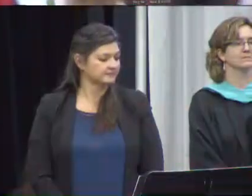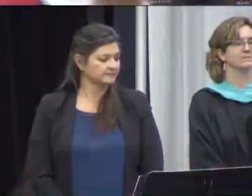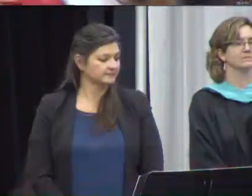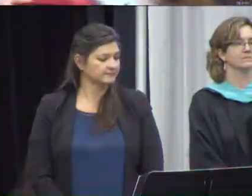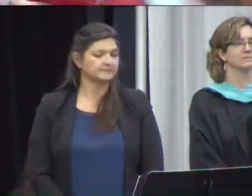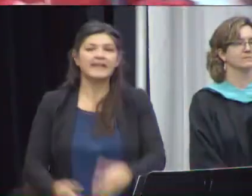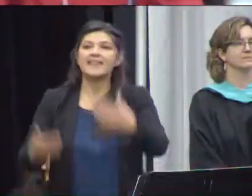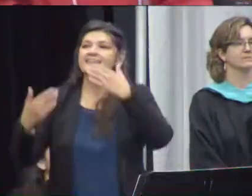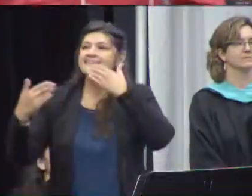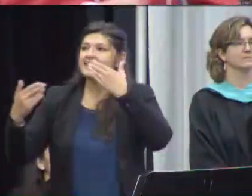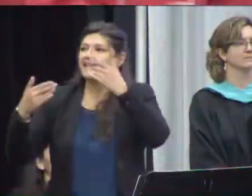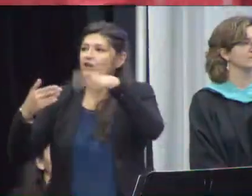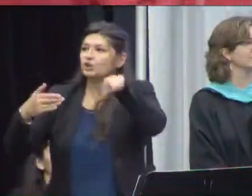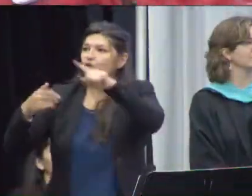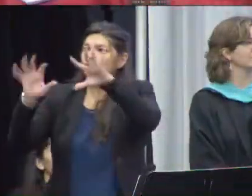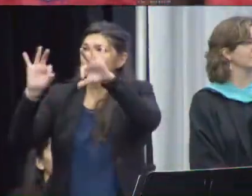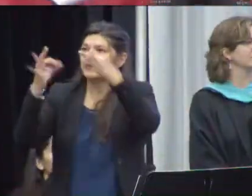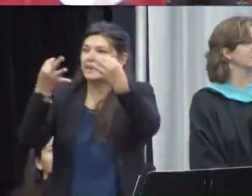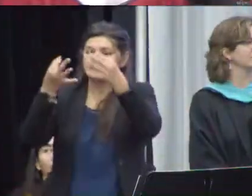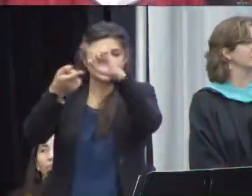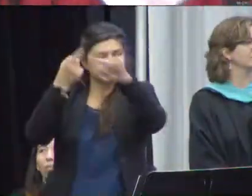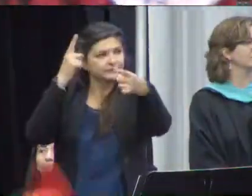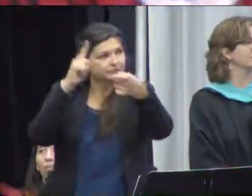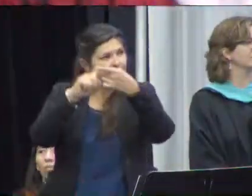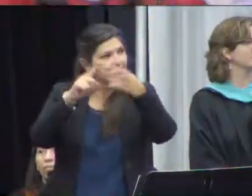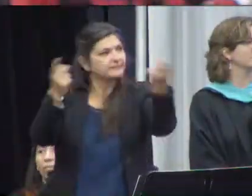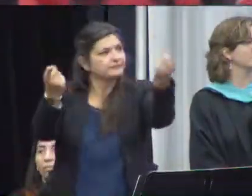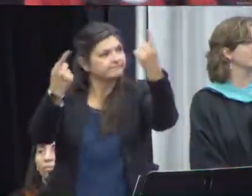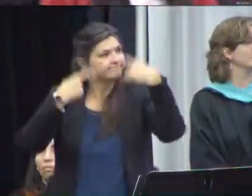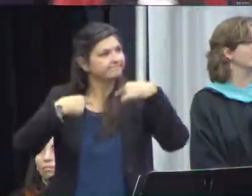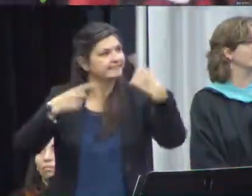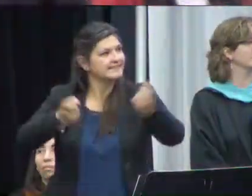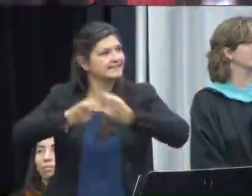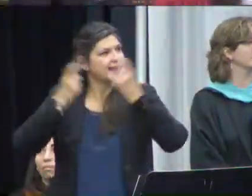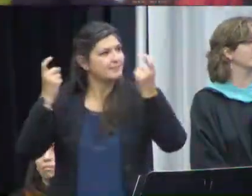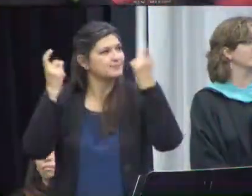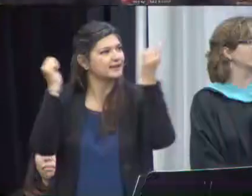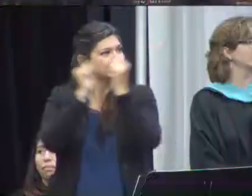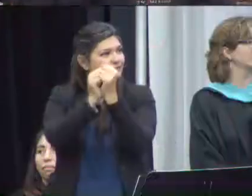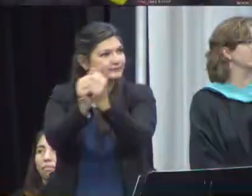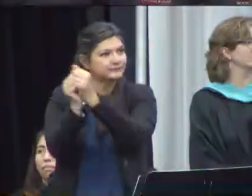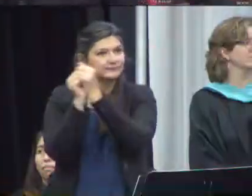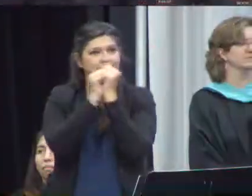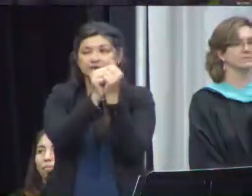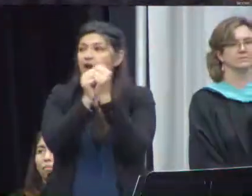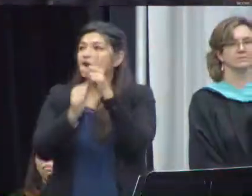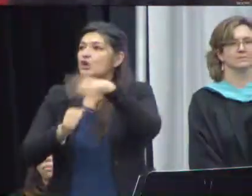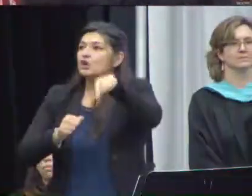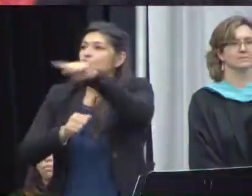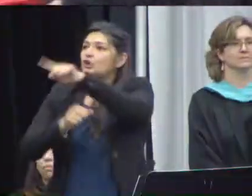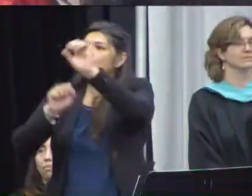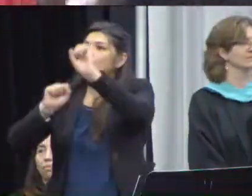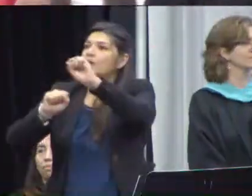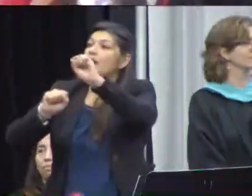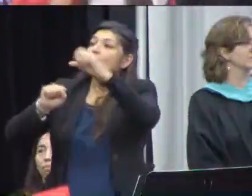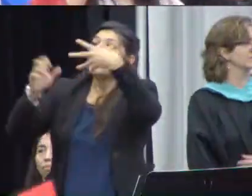Thank you, families and friends, for celebrating this afternoon. You may meet your graduate in the meet and greet section to the west.